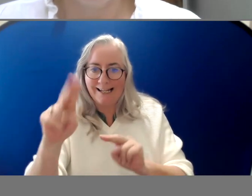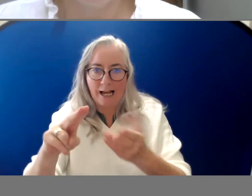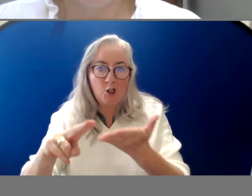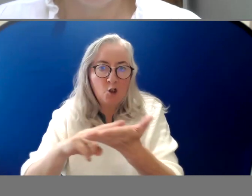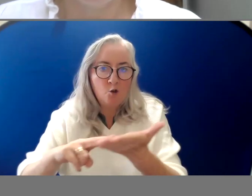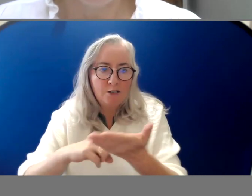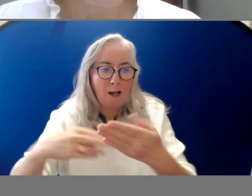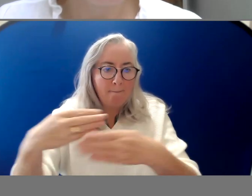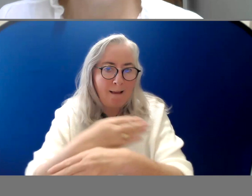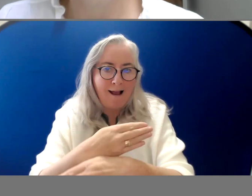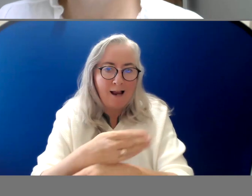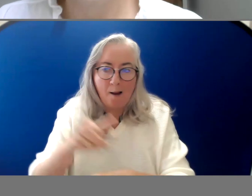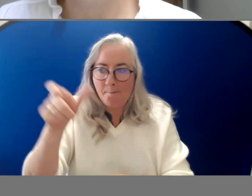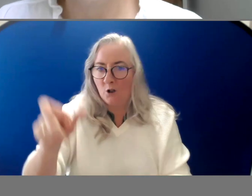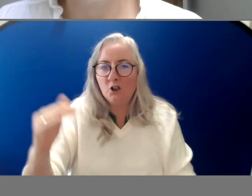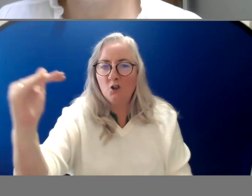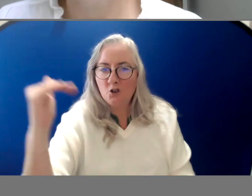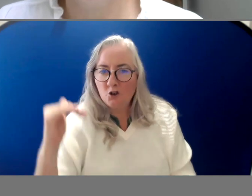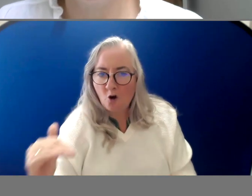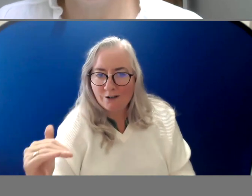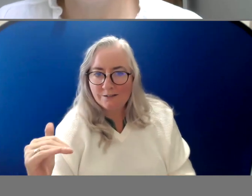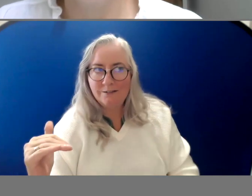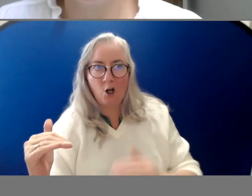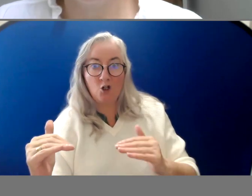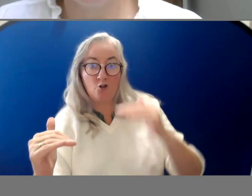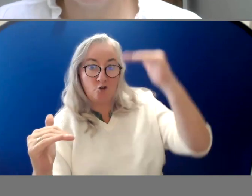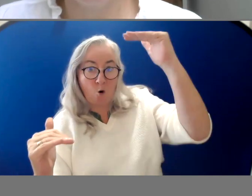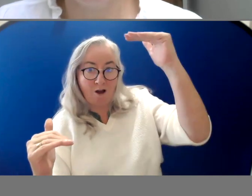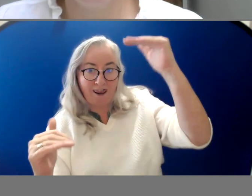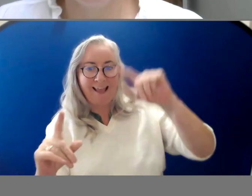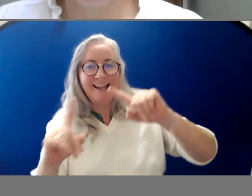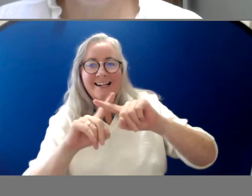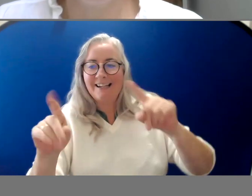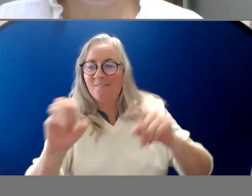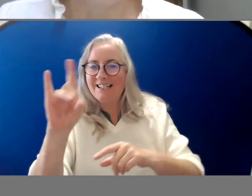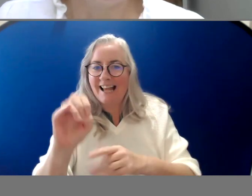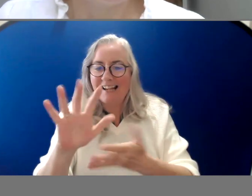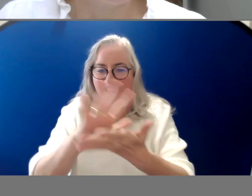somebody who's shorter and somebody who's taller different sized hands and that would be a